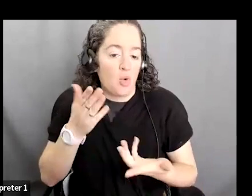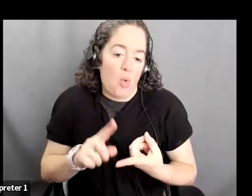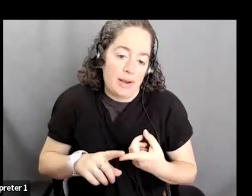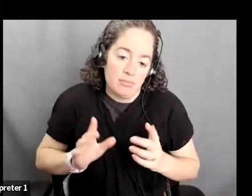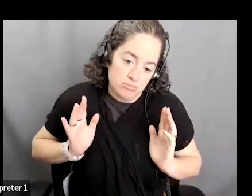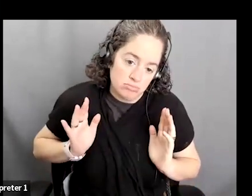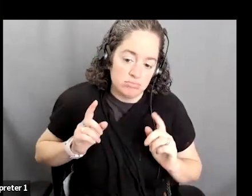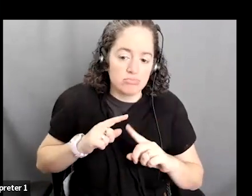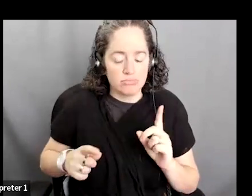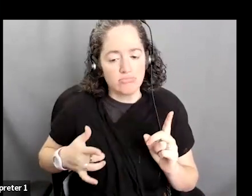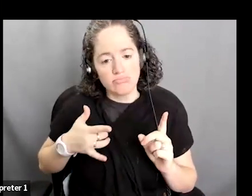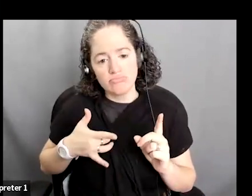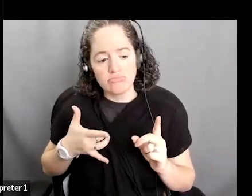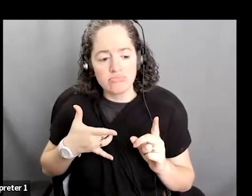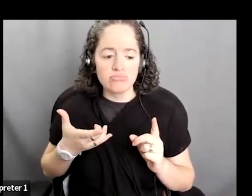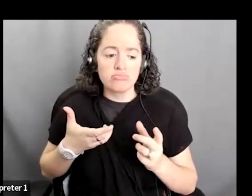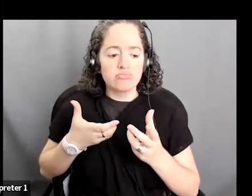that they will be making updates.